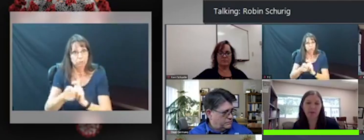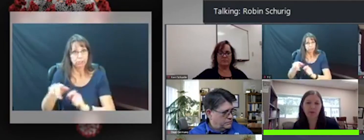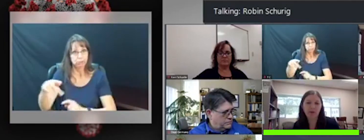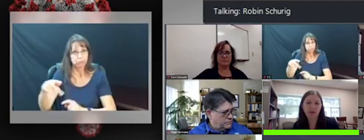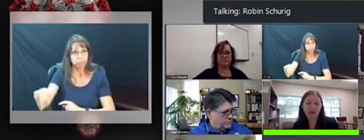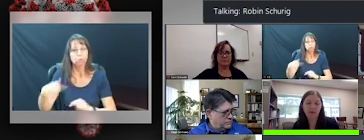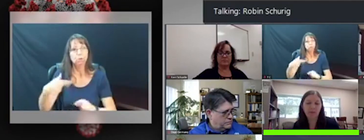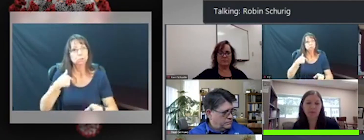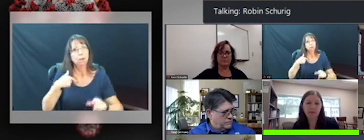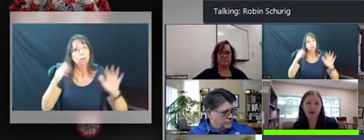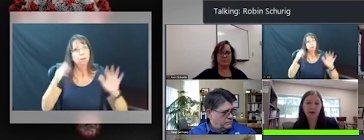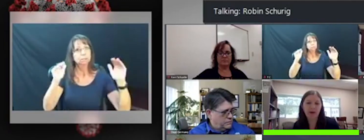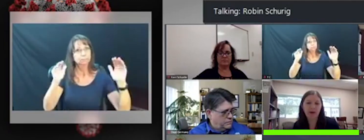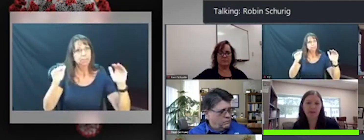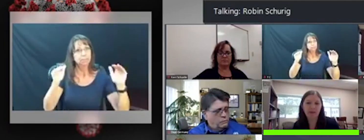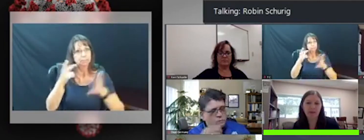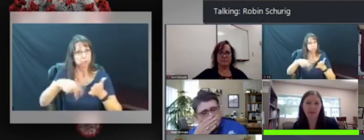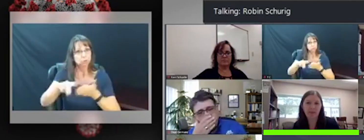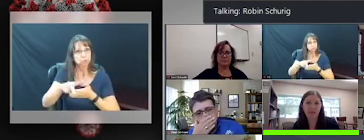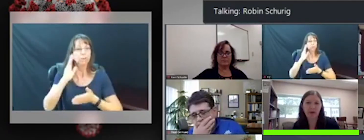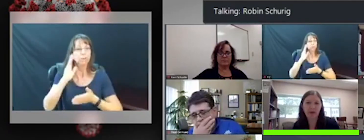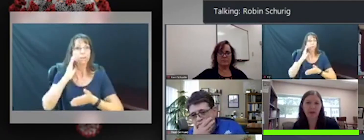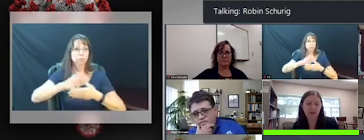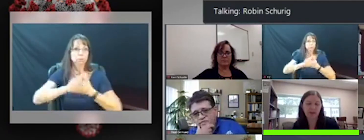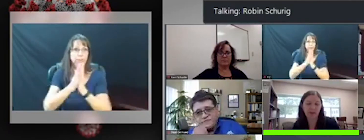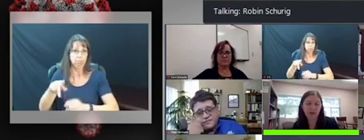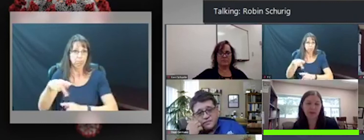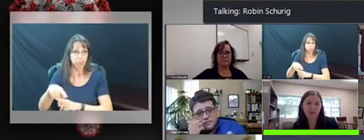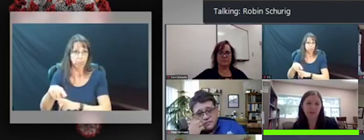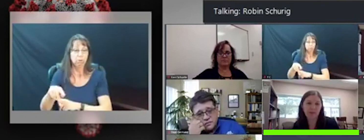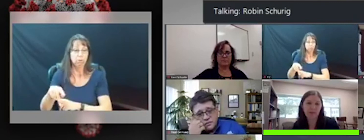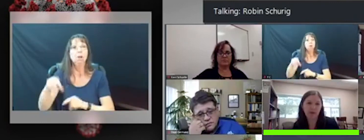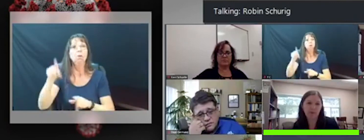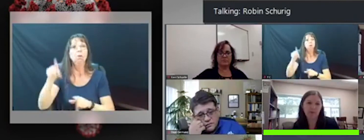purple. Once we're there we have to be in the purple for at least three weeks before we could